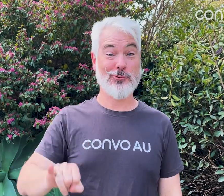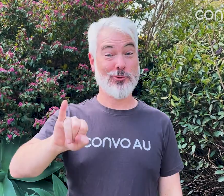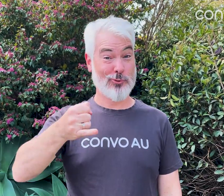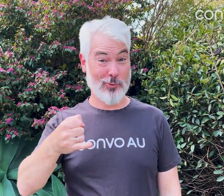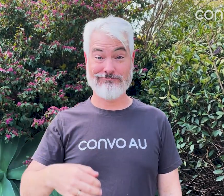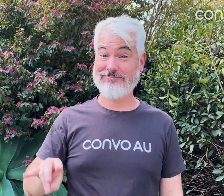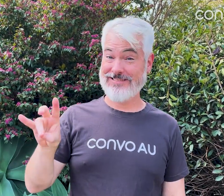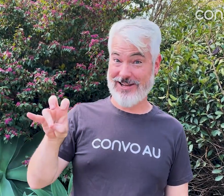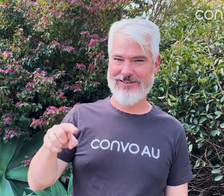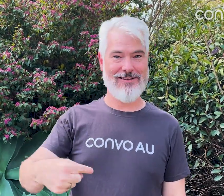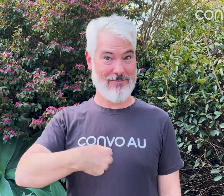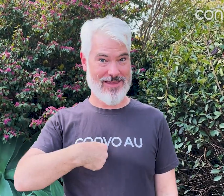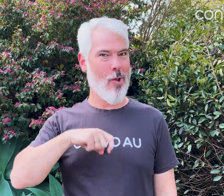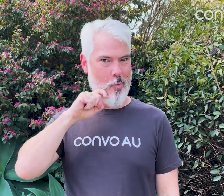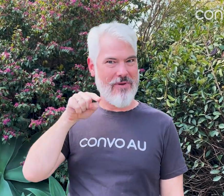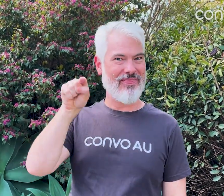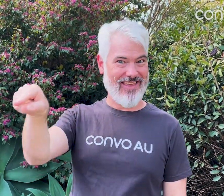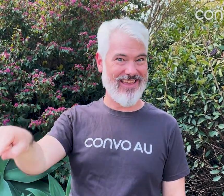Joshua, Sarah Maree and I will all be there.